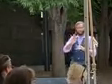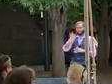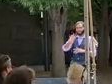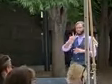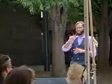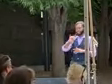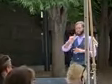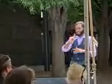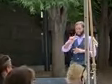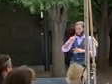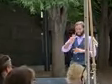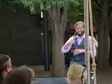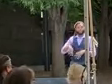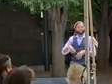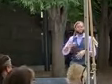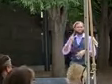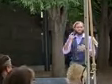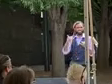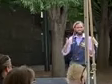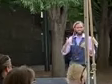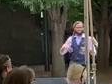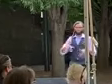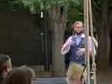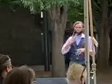Today is truly a dream come true.